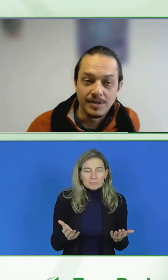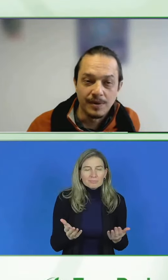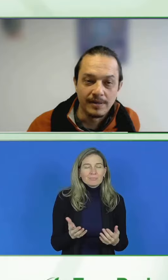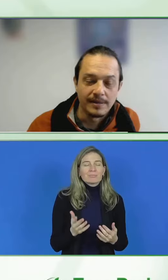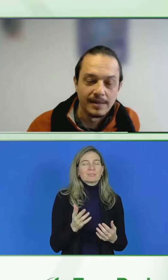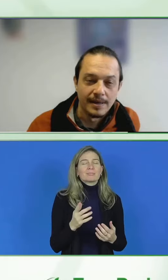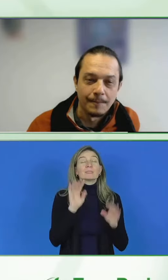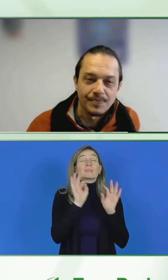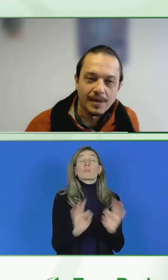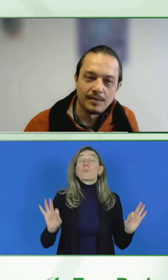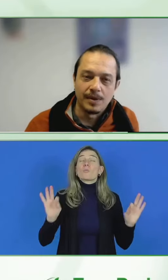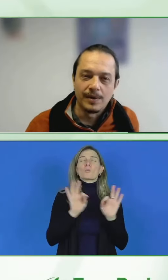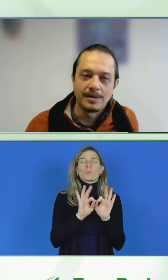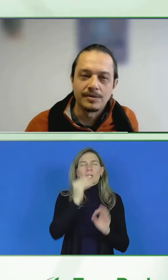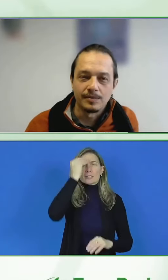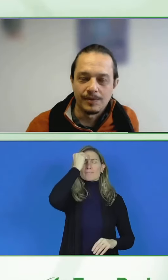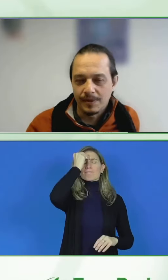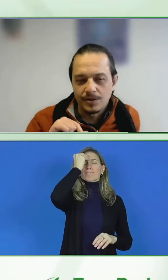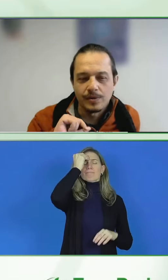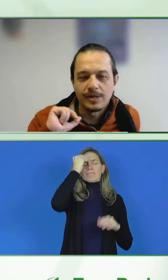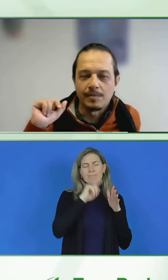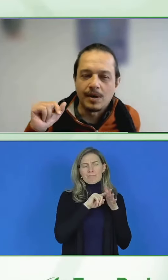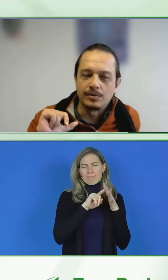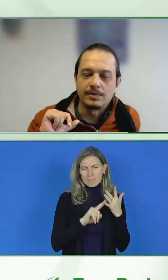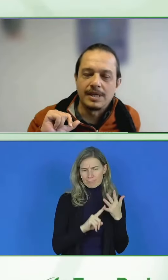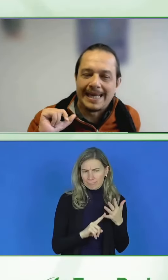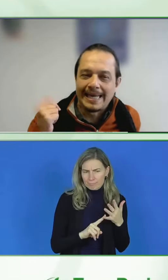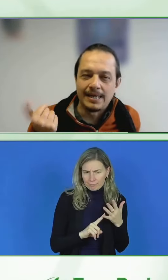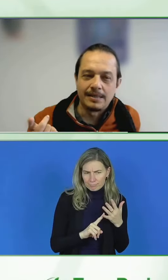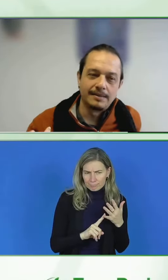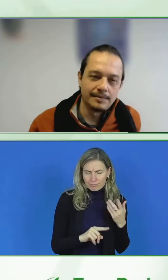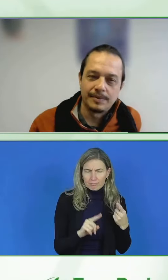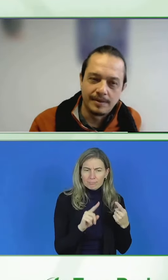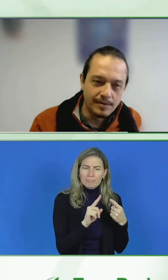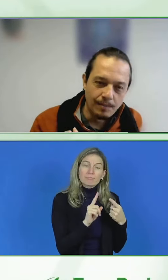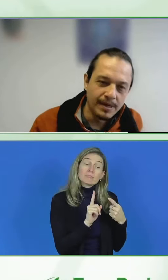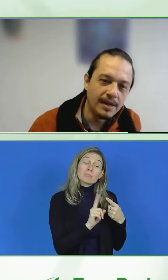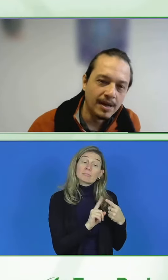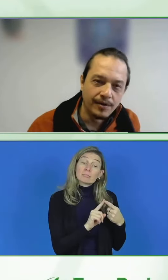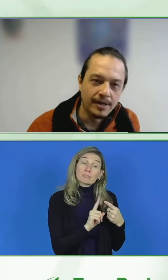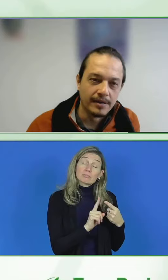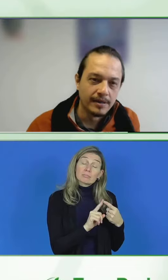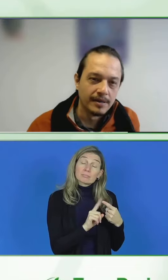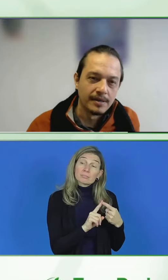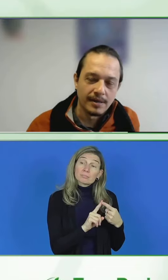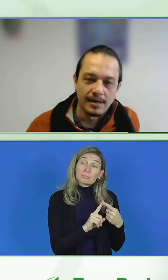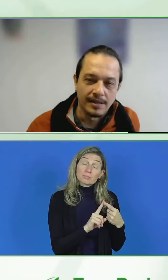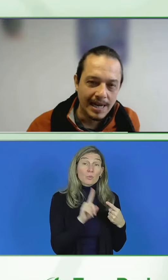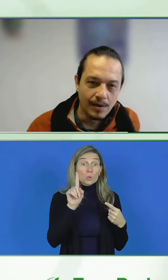The first one, when we are talking about air, Wikipedia agree, the